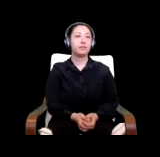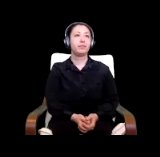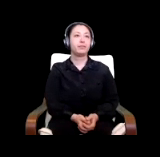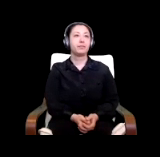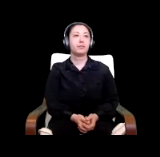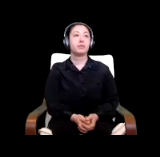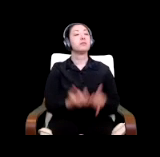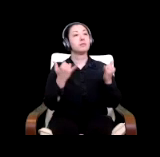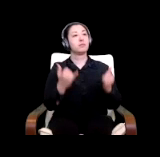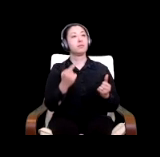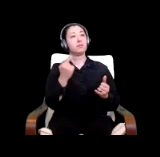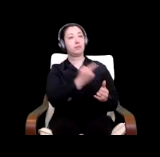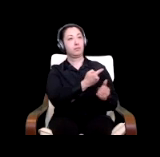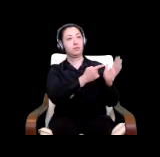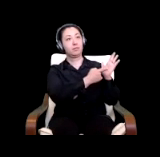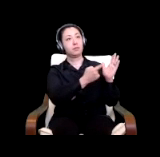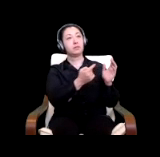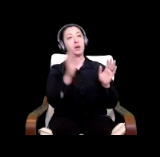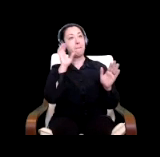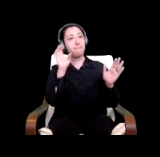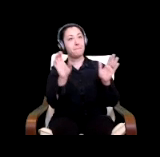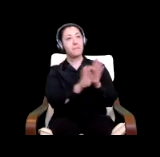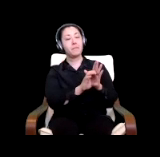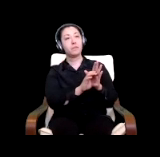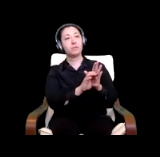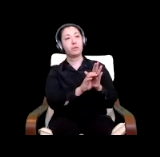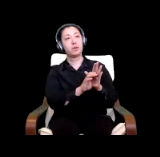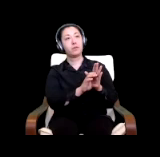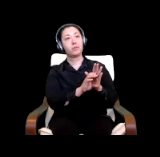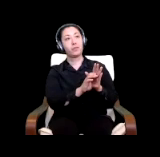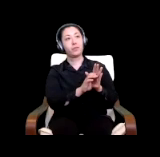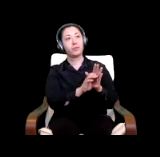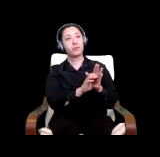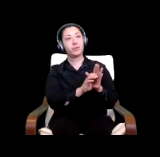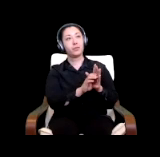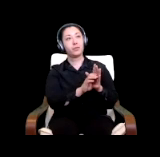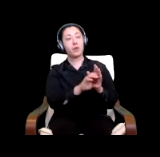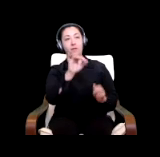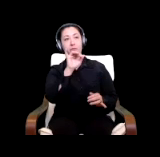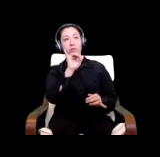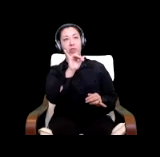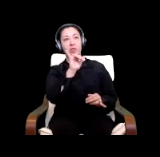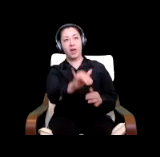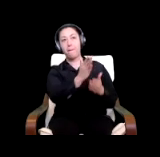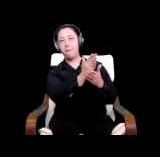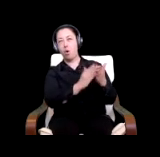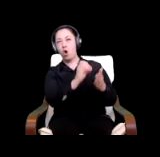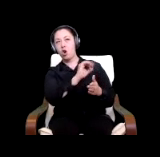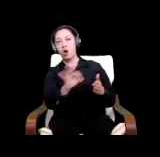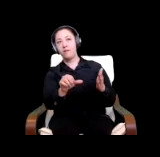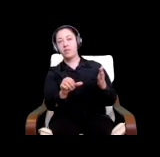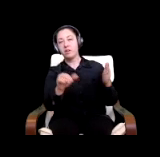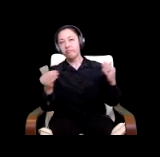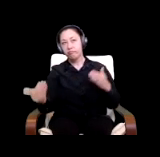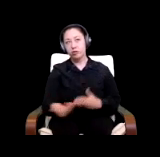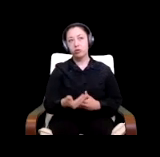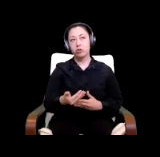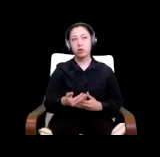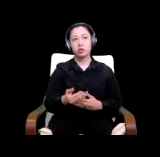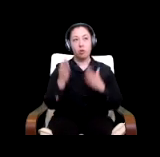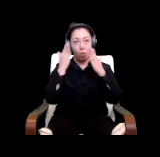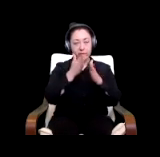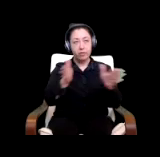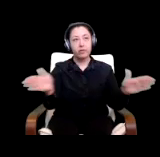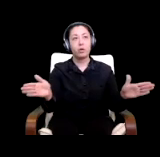Here is a picture of that part of the introduction, providing an overview.